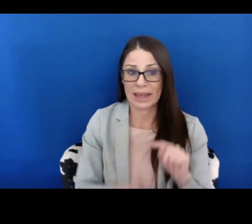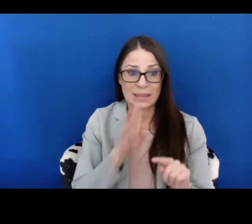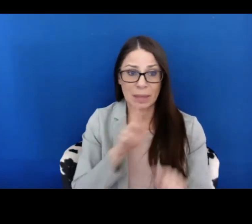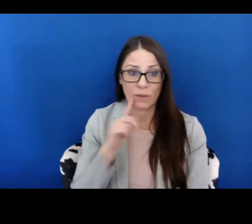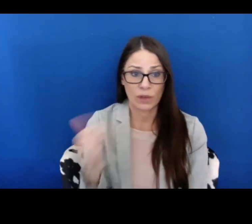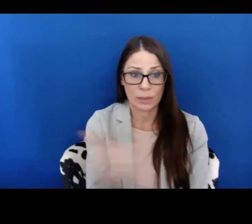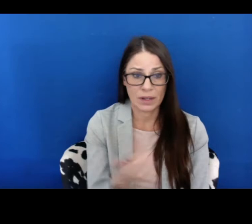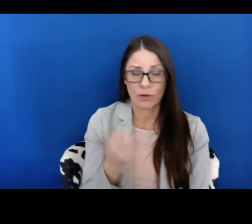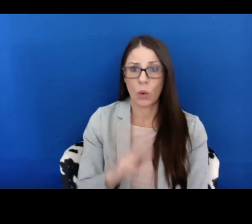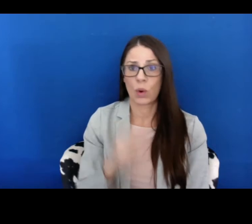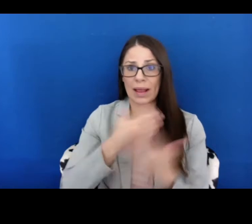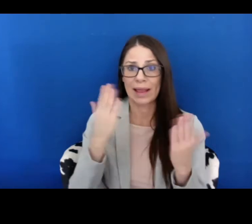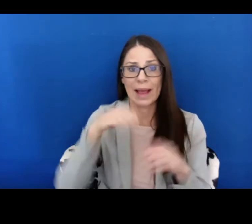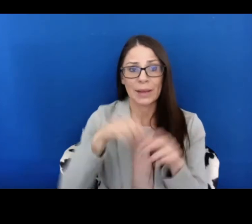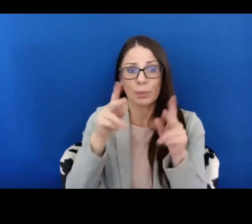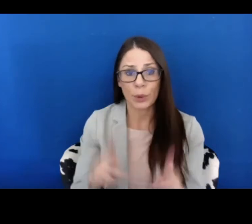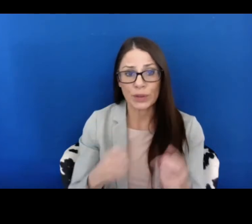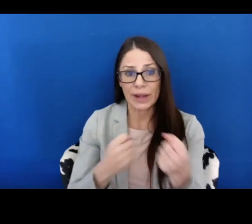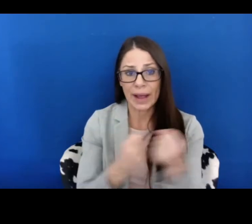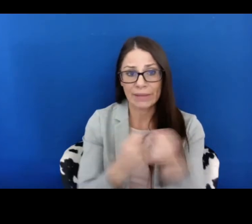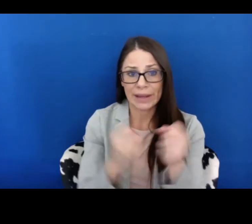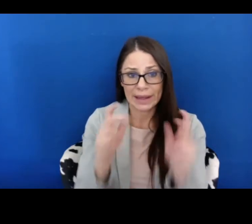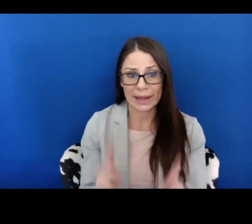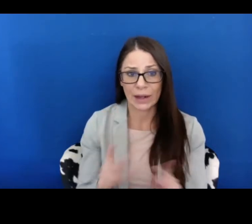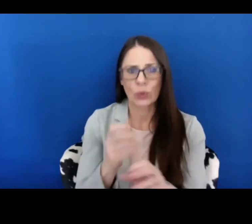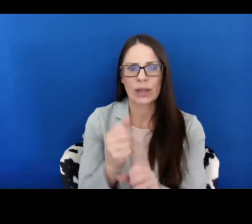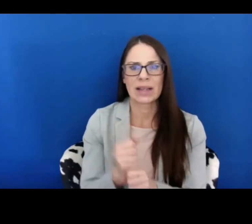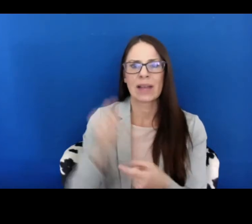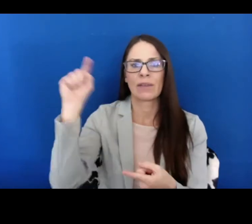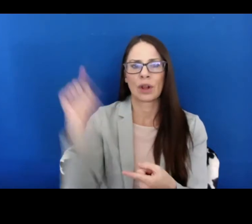in person advocate receive even though our prioritization, and triage care.